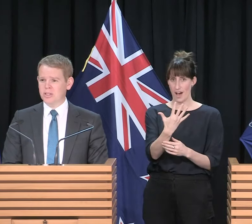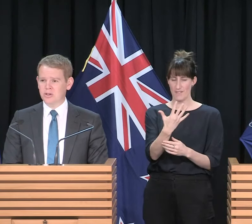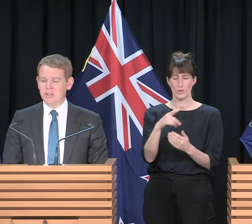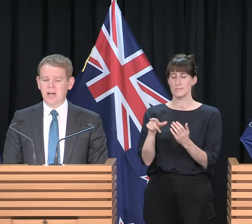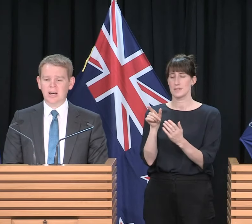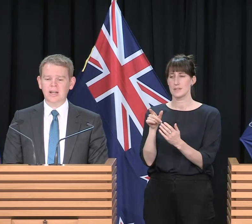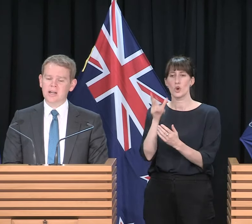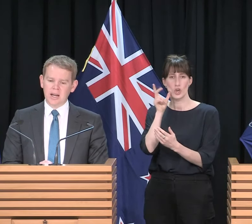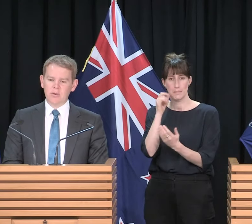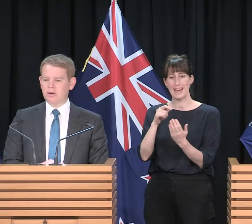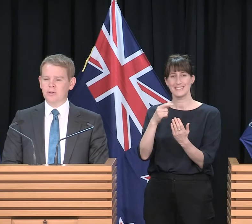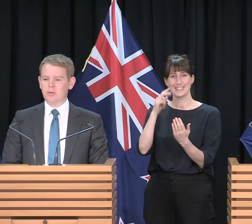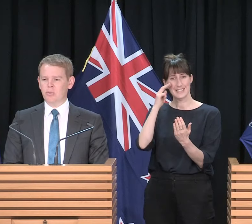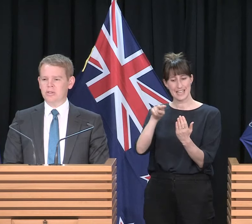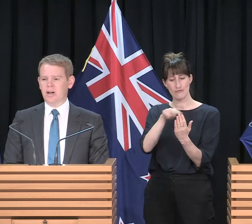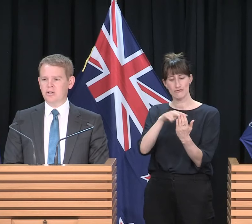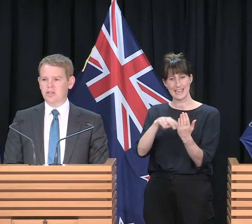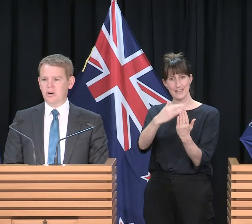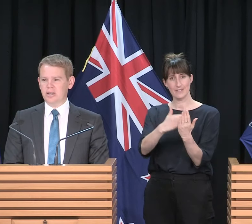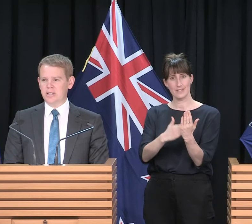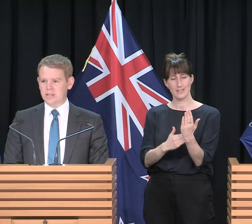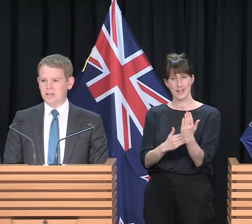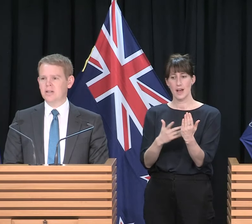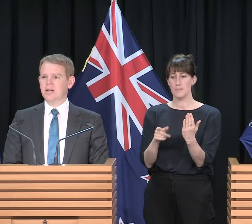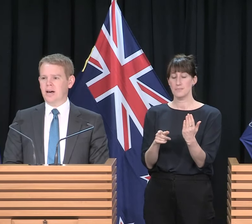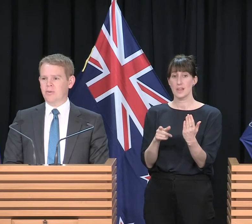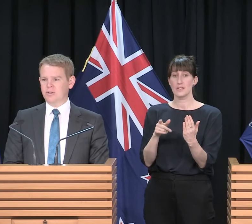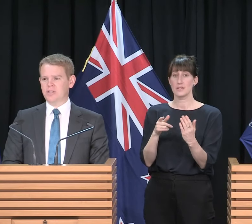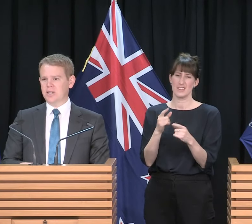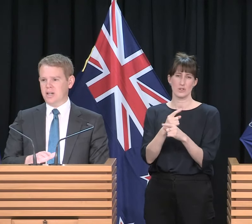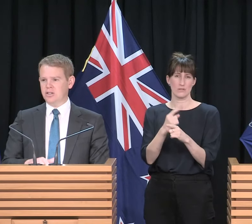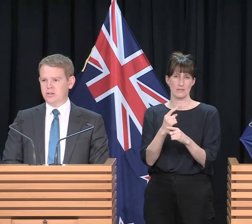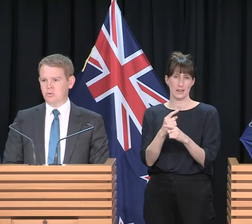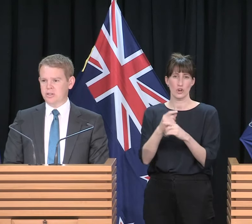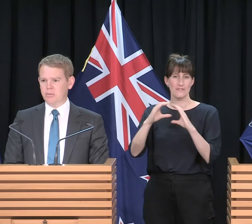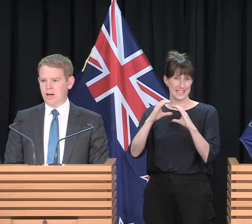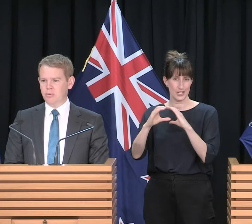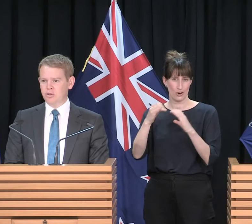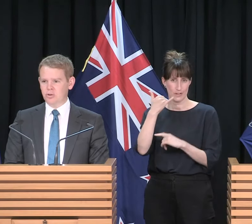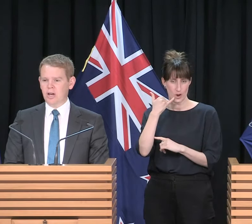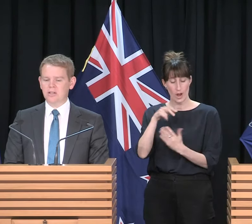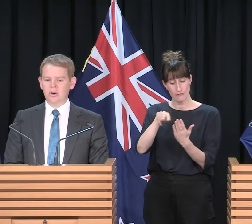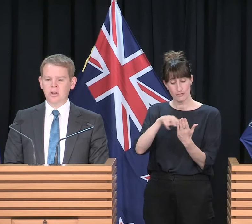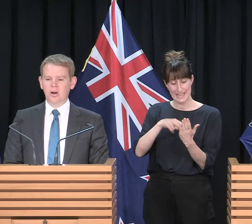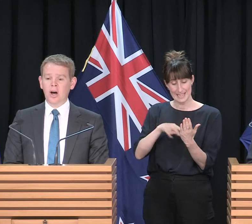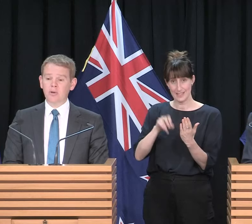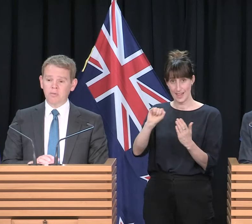testing centres were set up last week in Northcote, Henderson, Grafton and Wirri